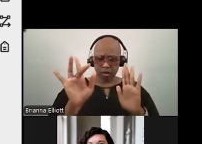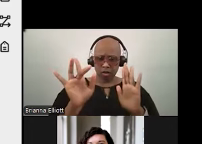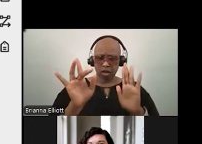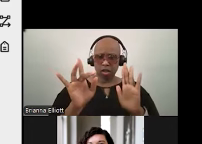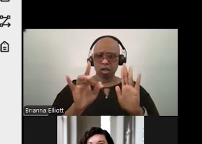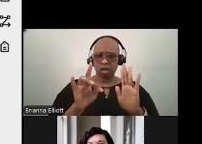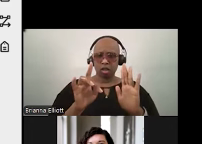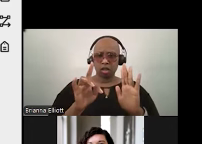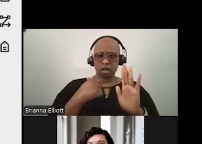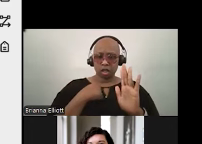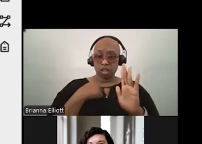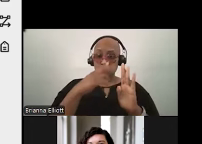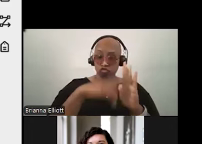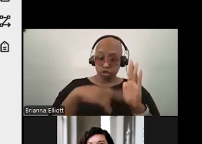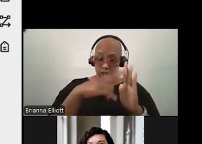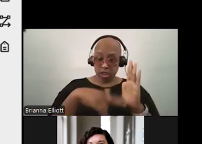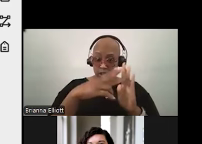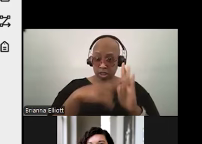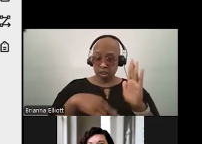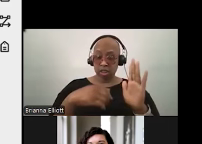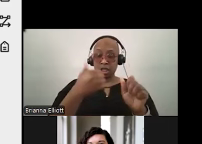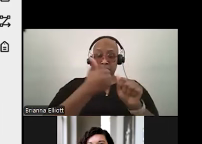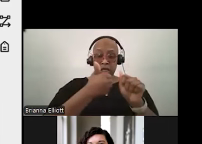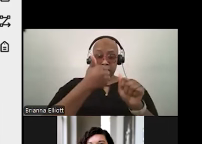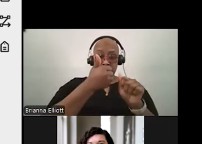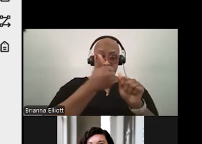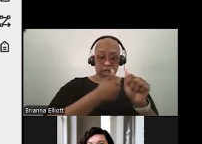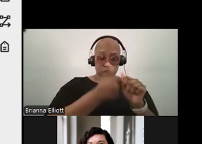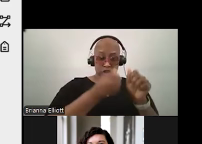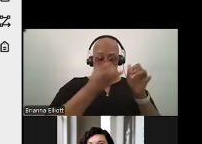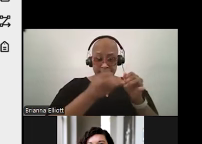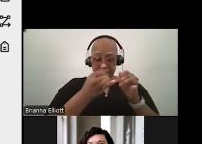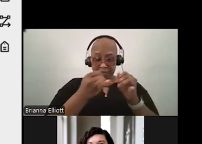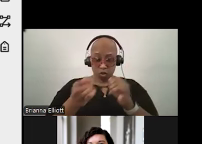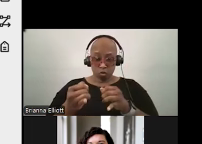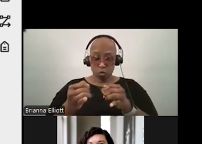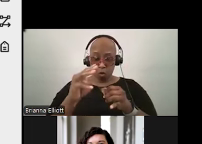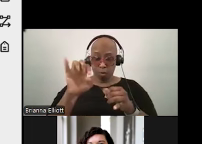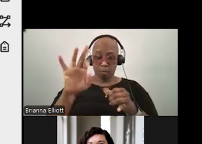it is reading all of those individual marks as a figure, as an image that I need to mark. Well,